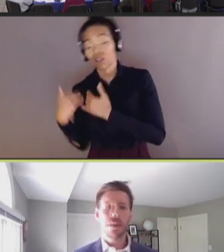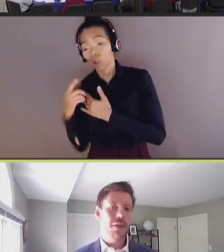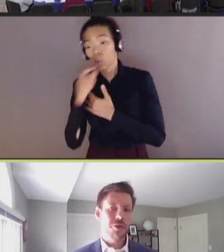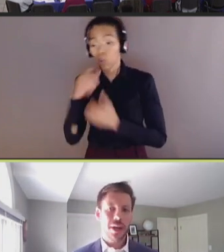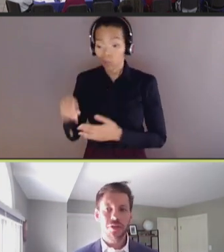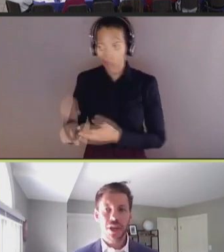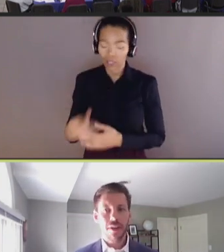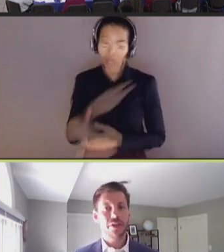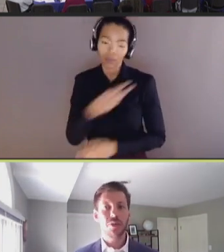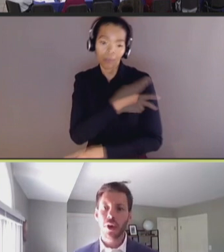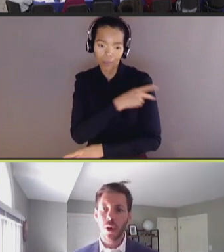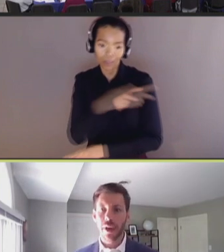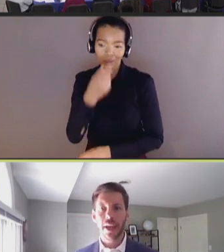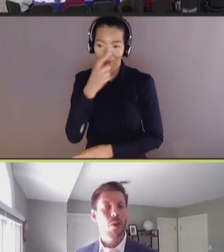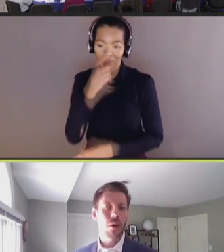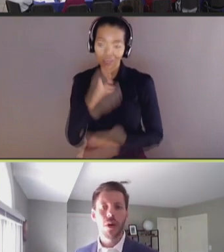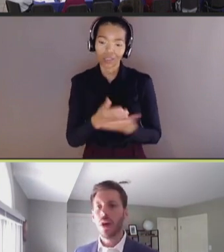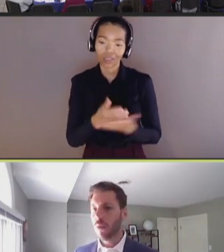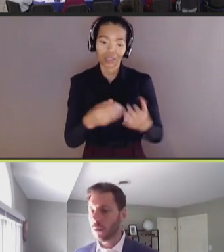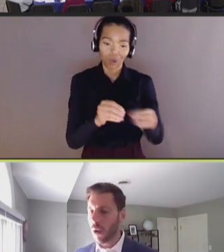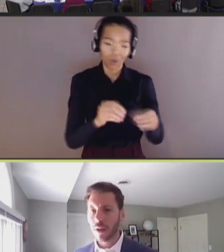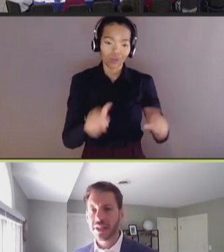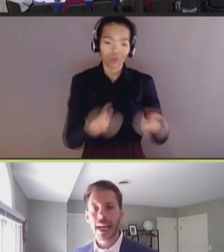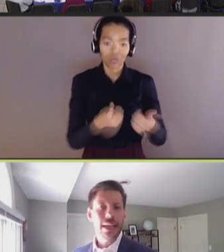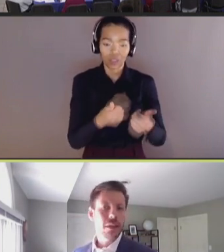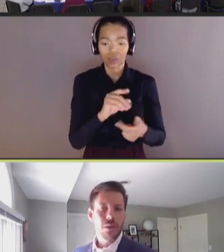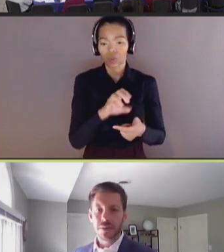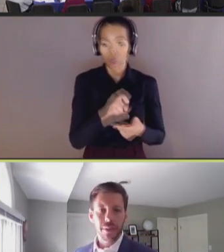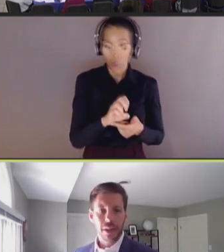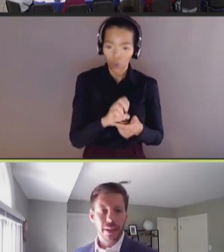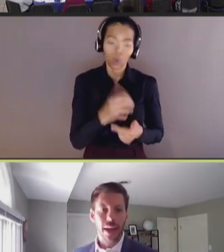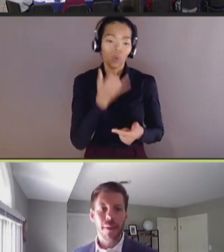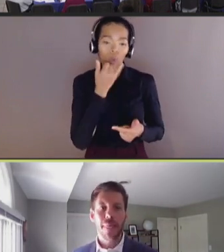administrative challenges with coding or wrong site or something like that.